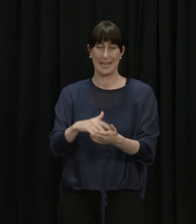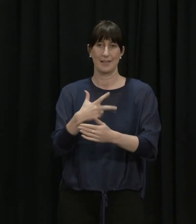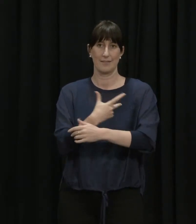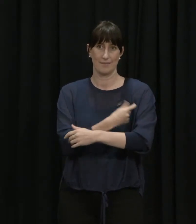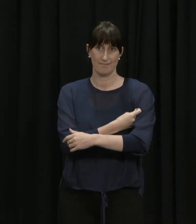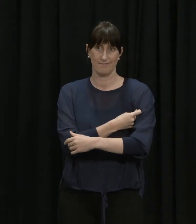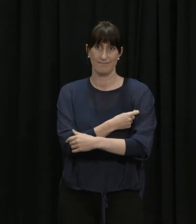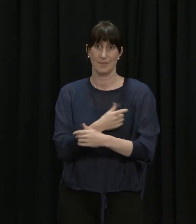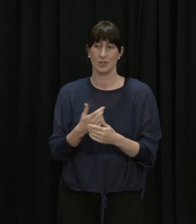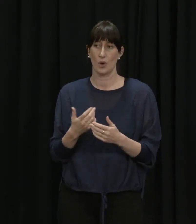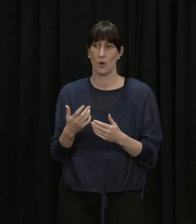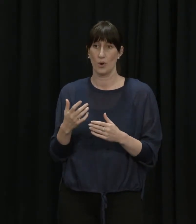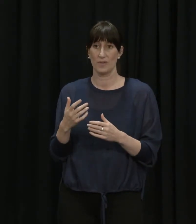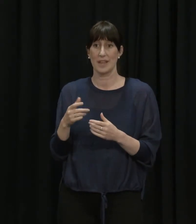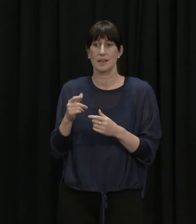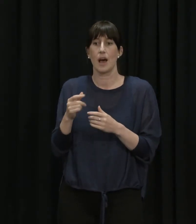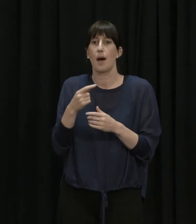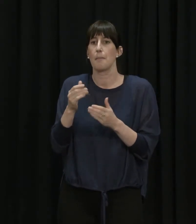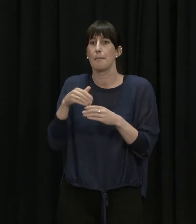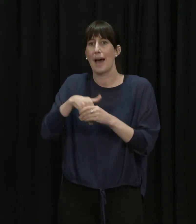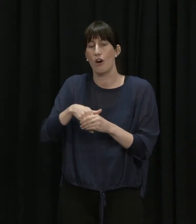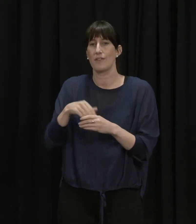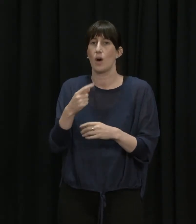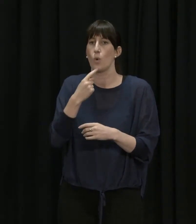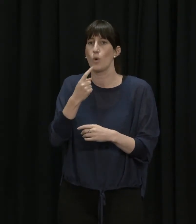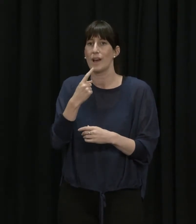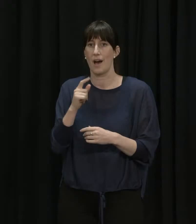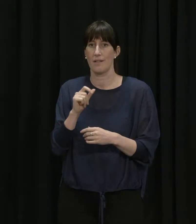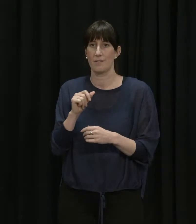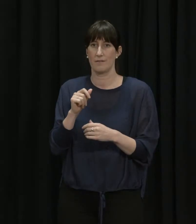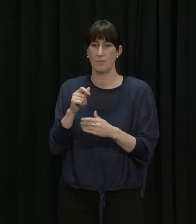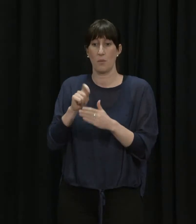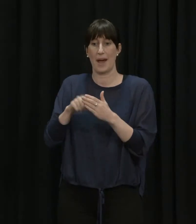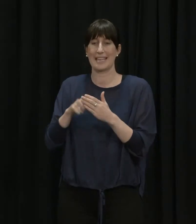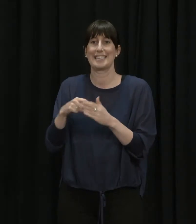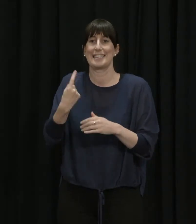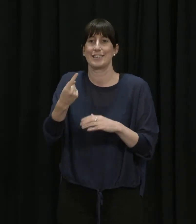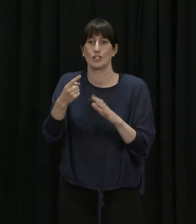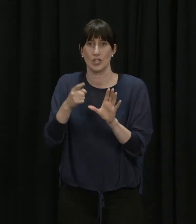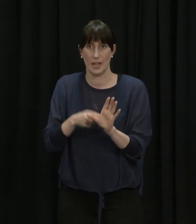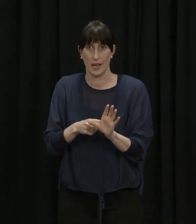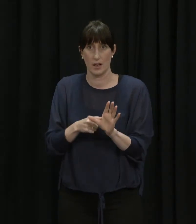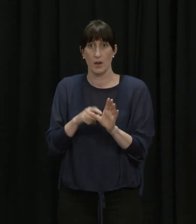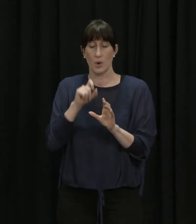entered, we've announced today that we've ordered another 4.7 million doses next year that includes access to the paediatric version of the Pfizer vaccine.